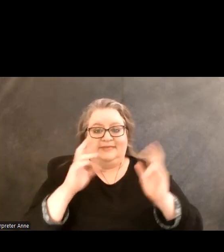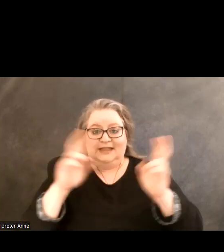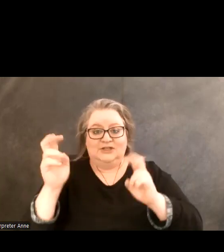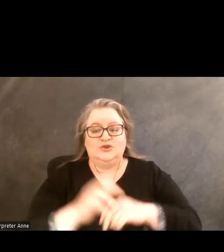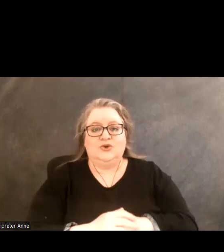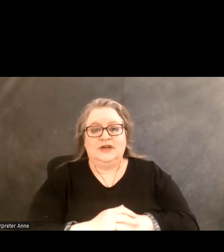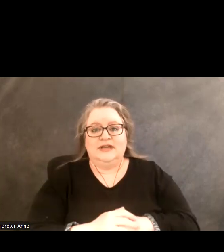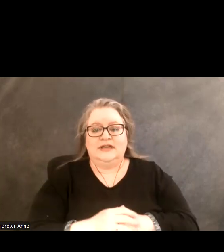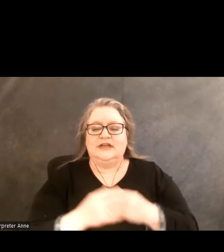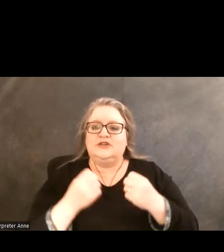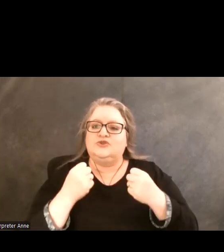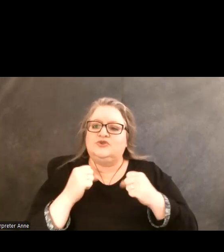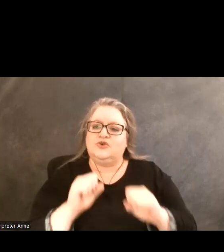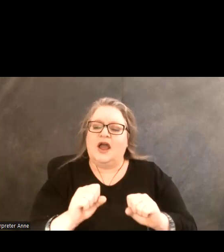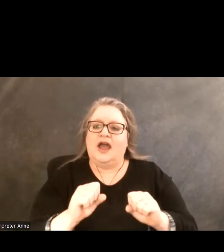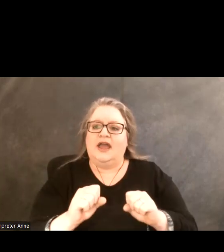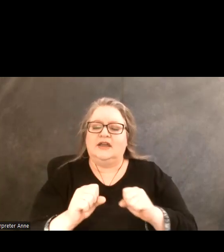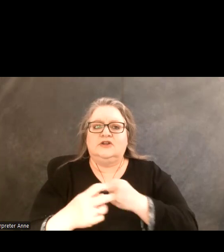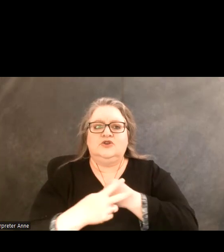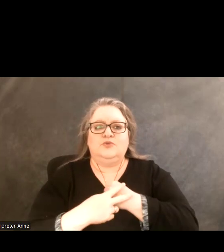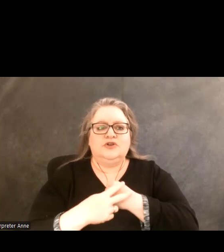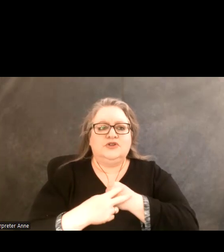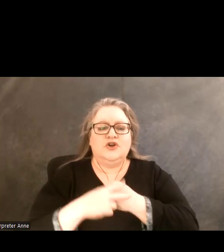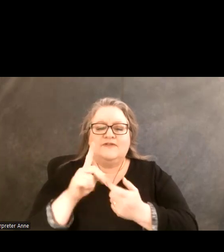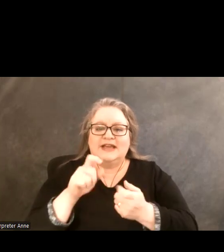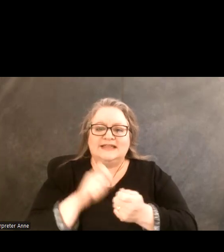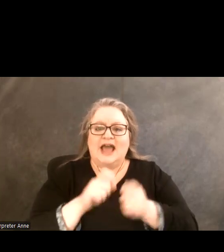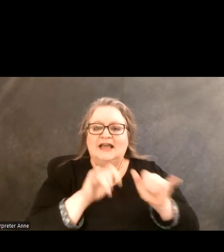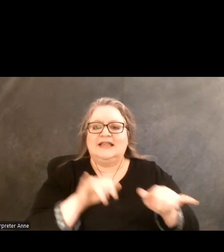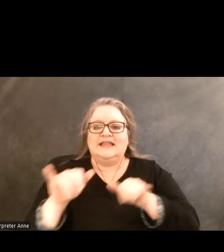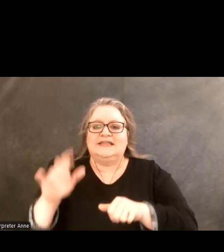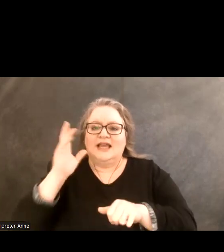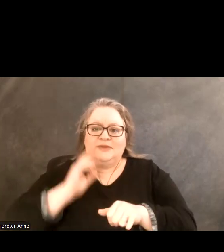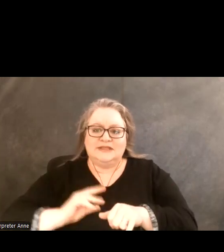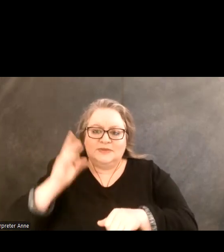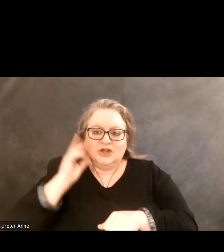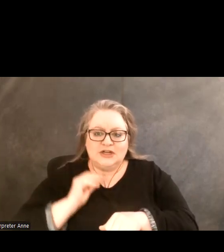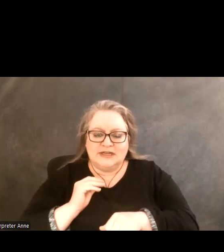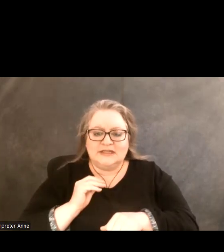trying to preserve exactly the same experience for everyone